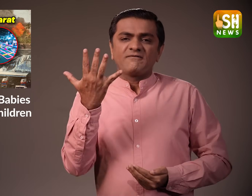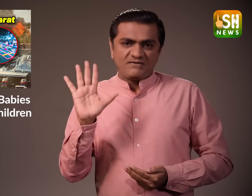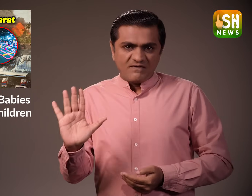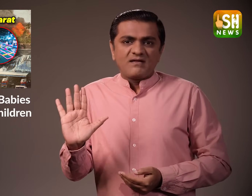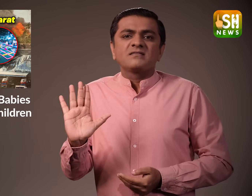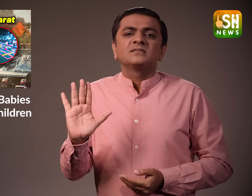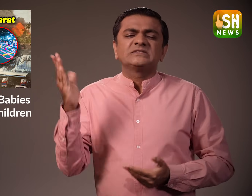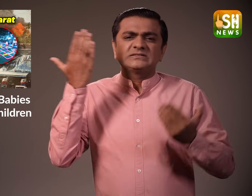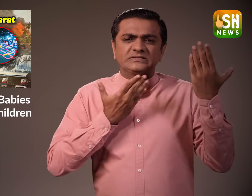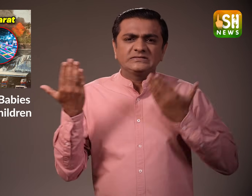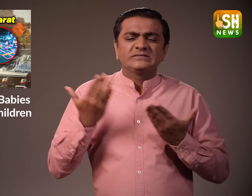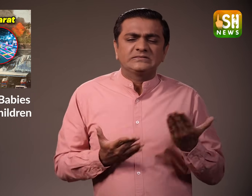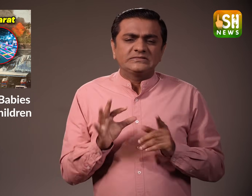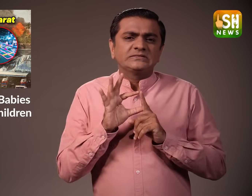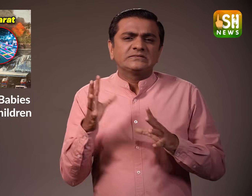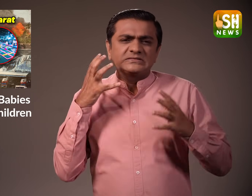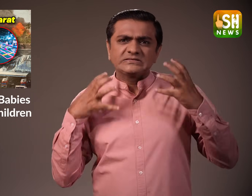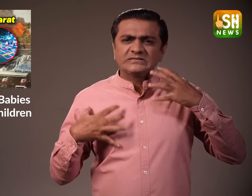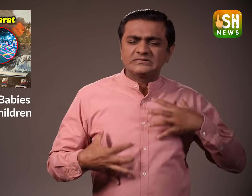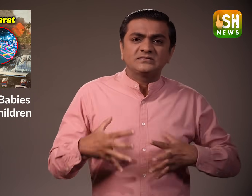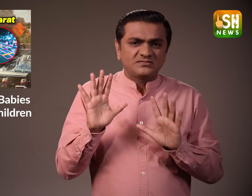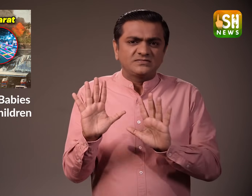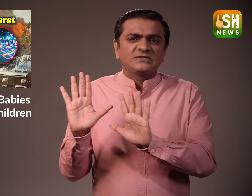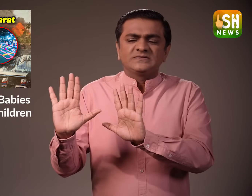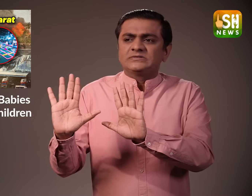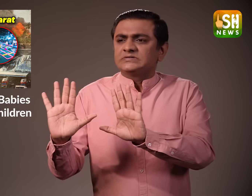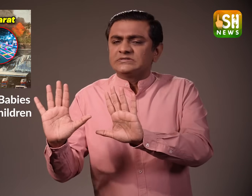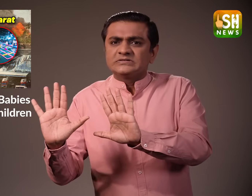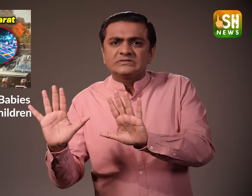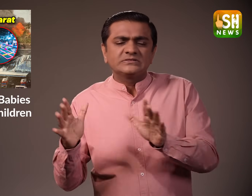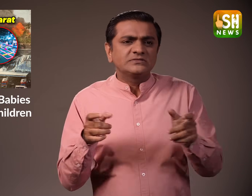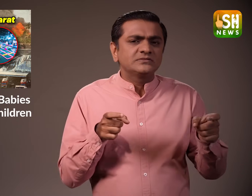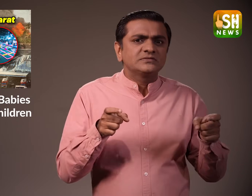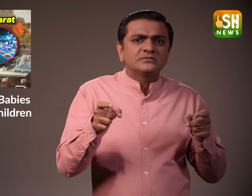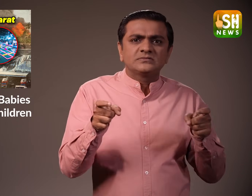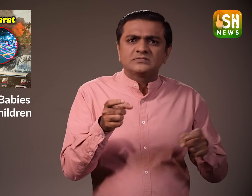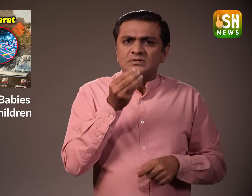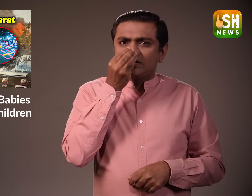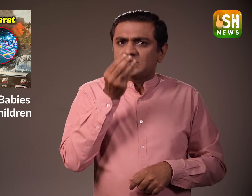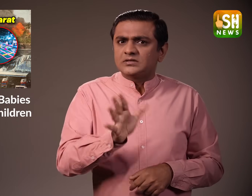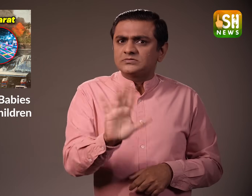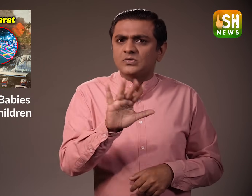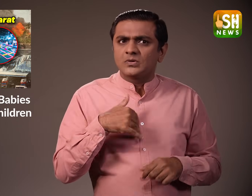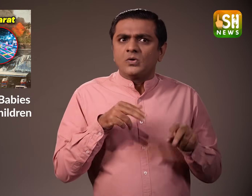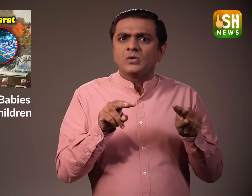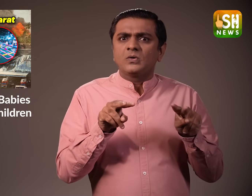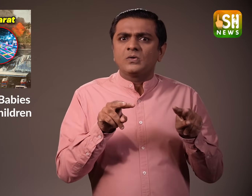5 of them are still alive but in critical condition. It was not easy to manage.